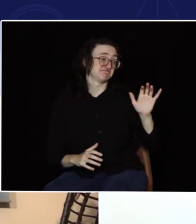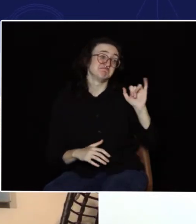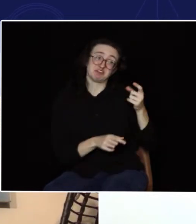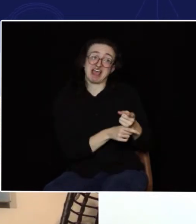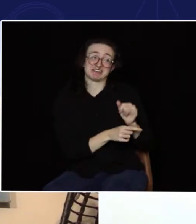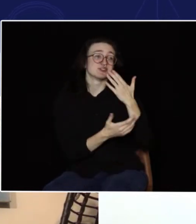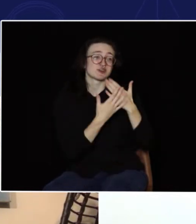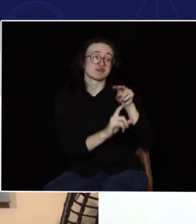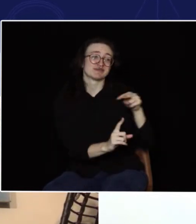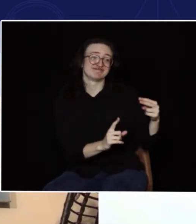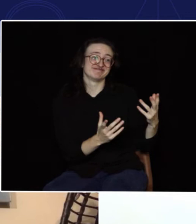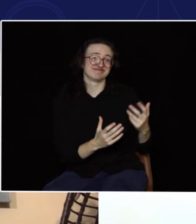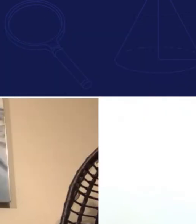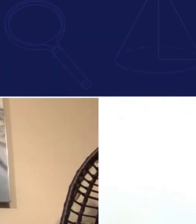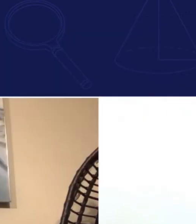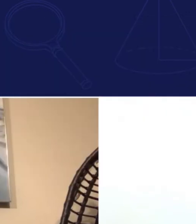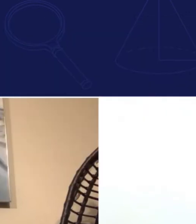[WILLIAMS:] Not at all, that’s a good way of looking at it.